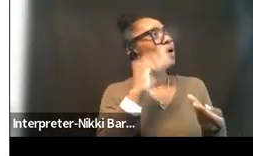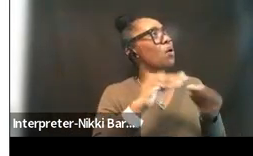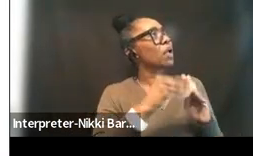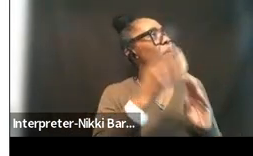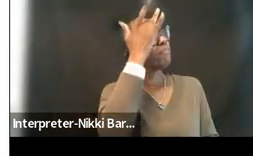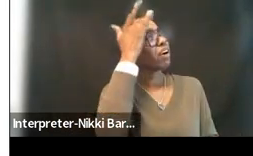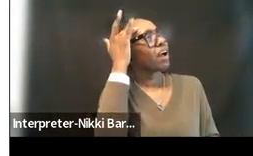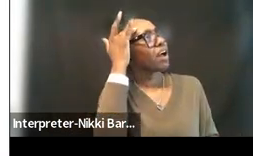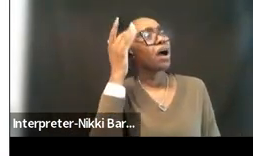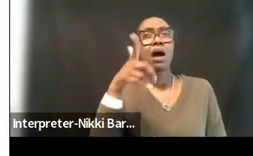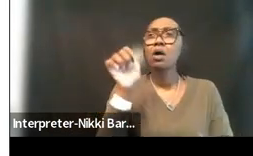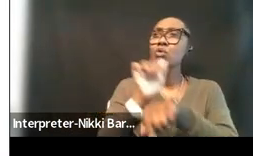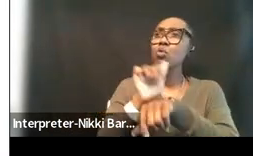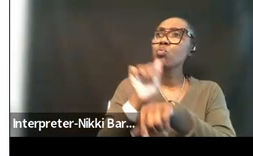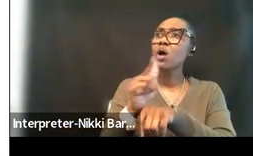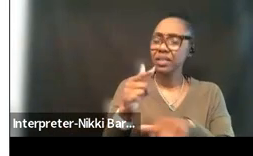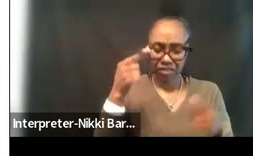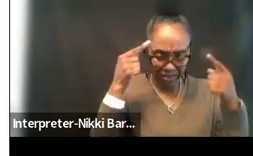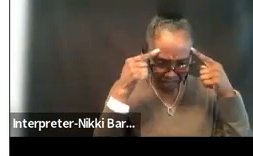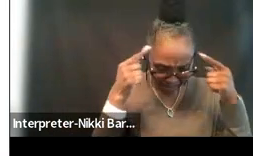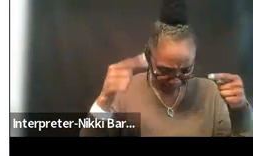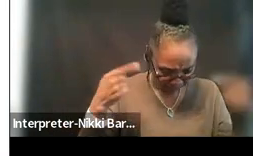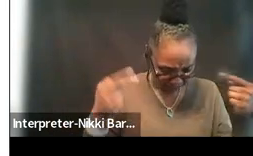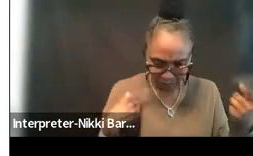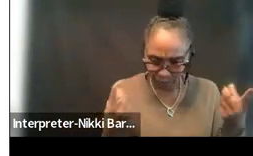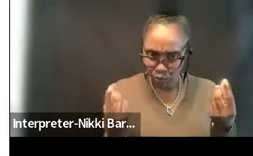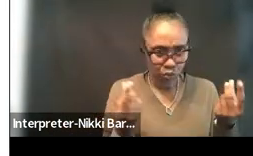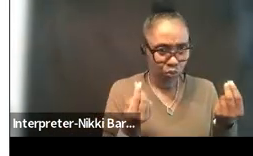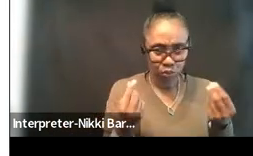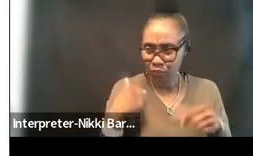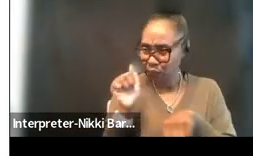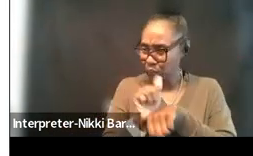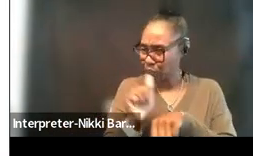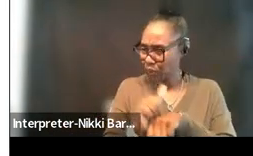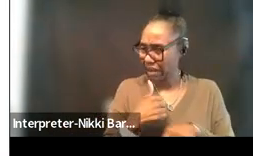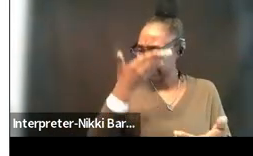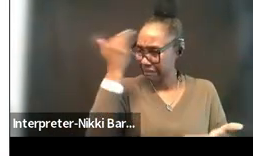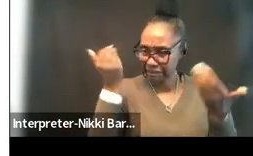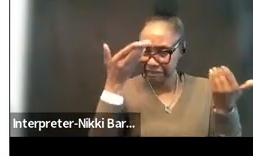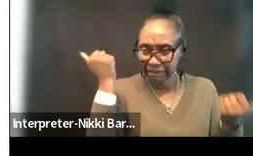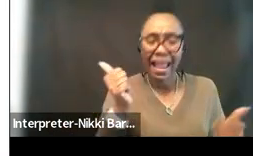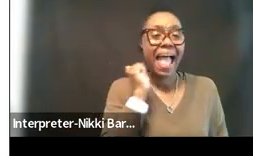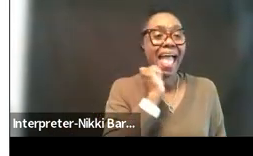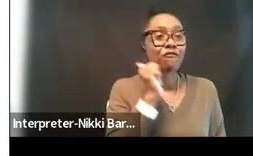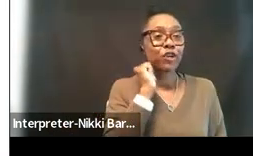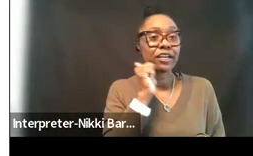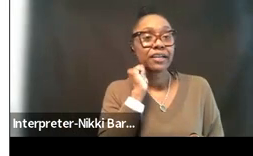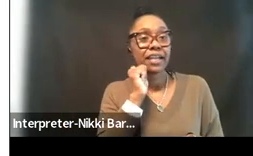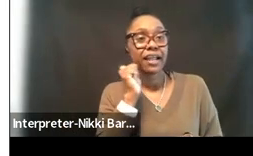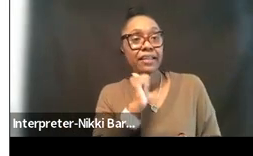Maybe your routine at work, you're having trouble just recalling and doing automatically. Daily activities.